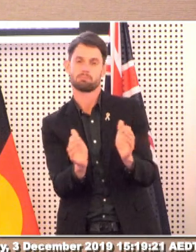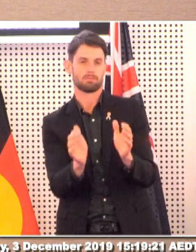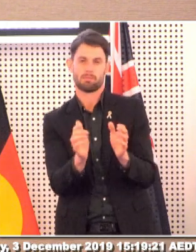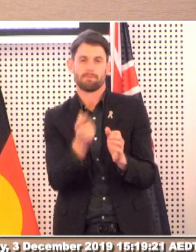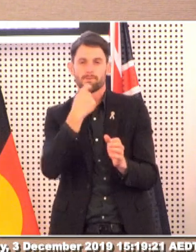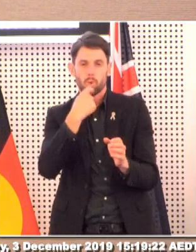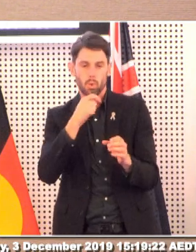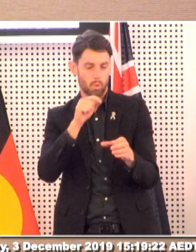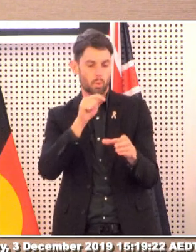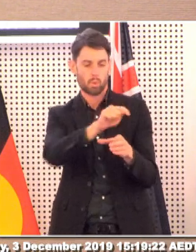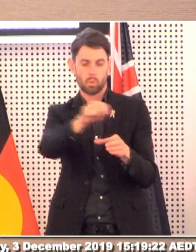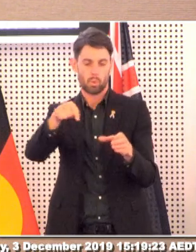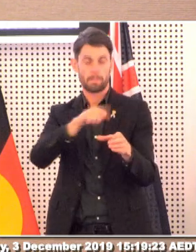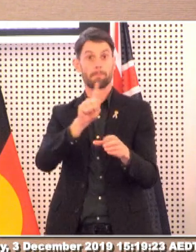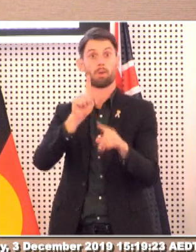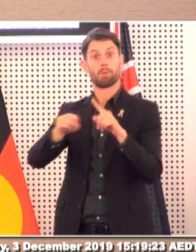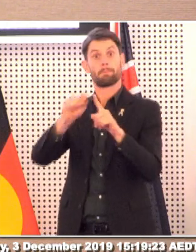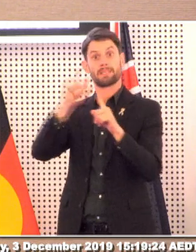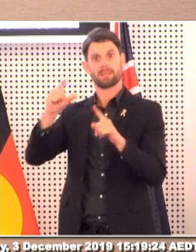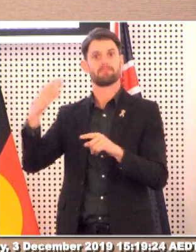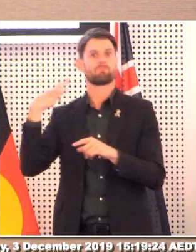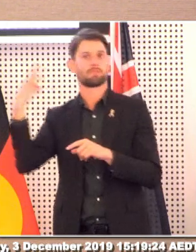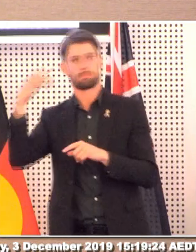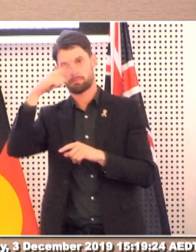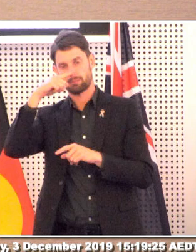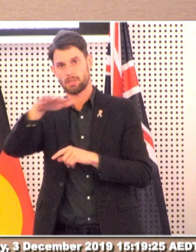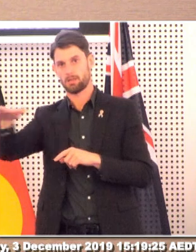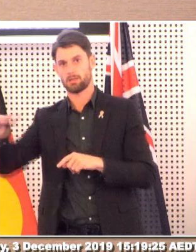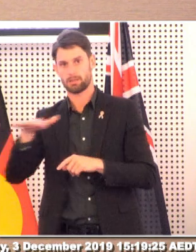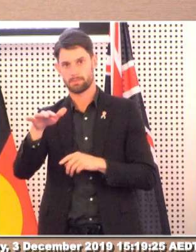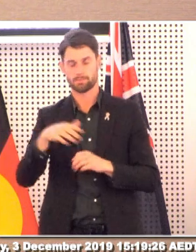And it might surprise you to learn that Community Visitors operate on books that